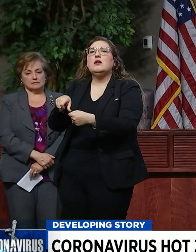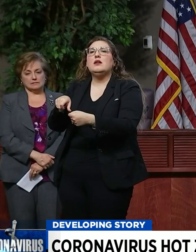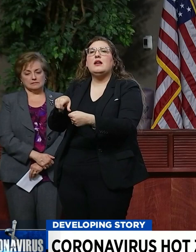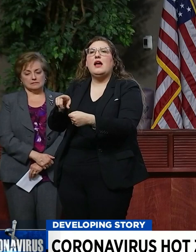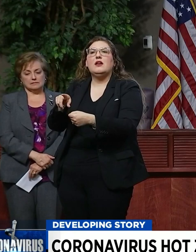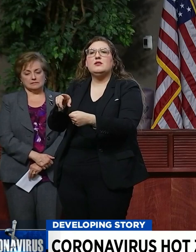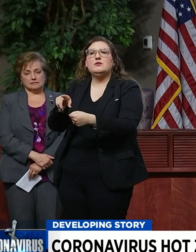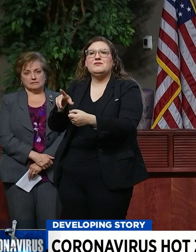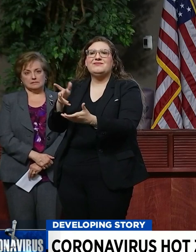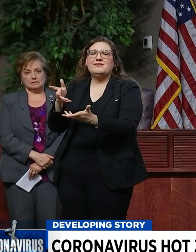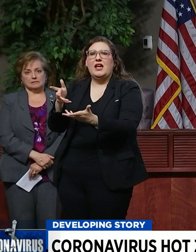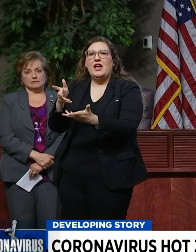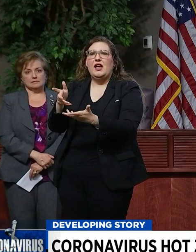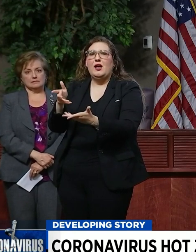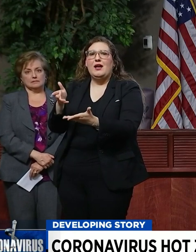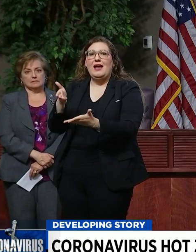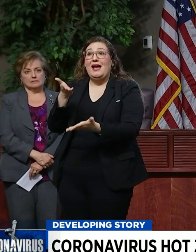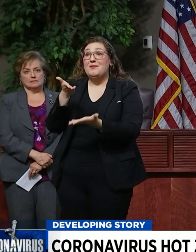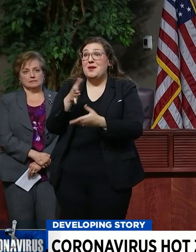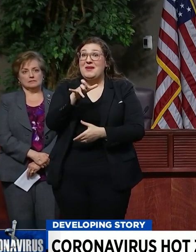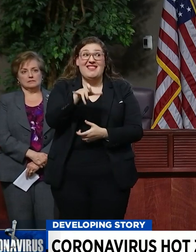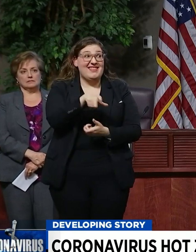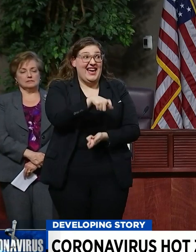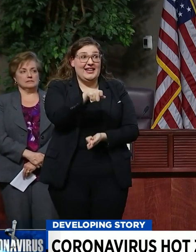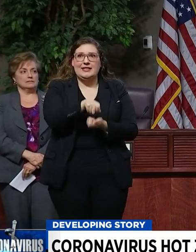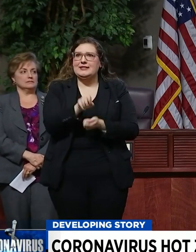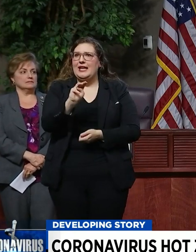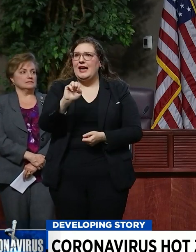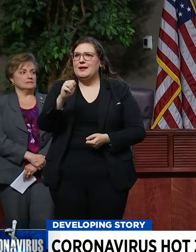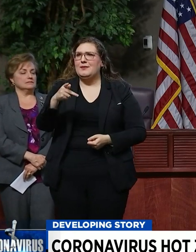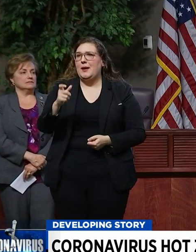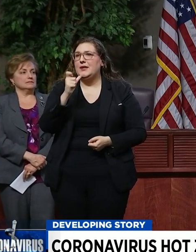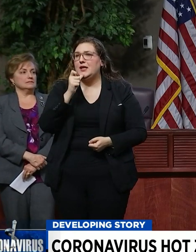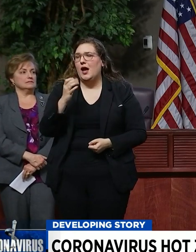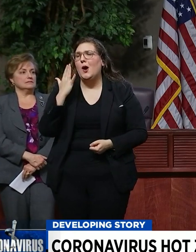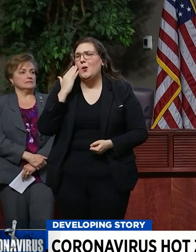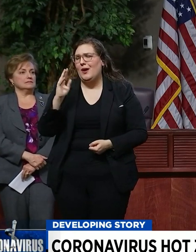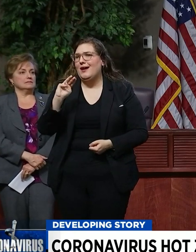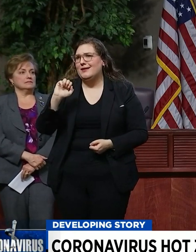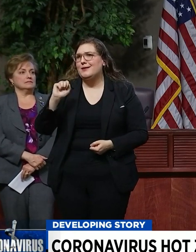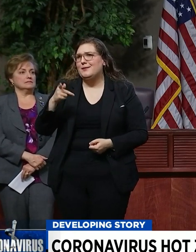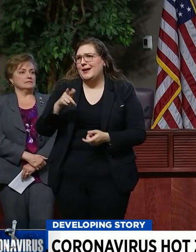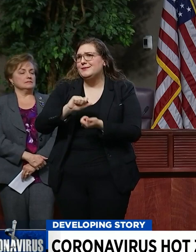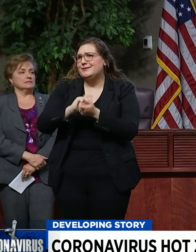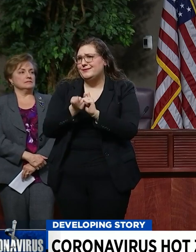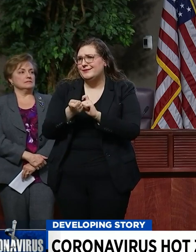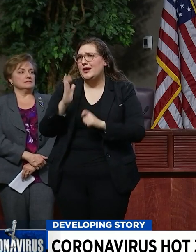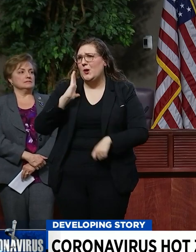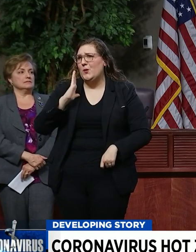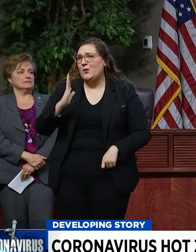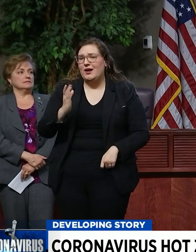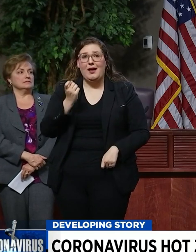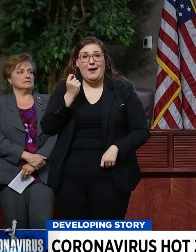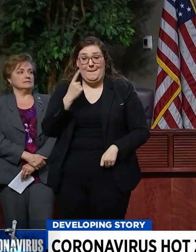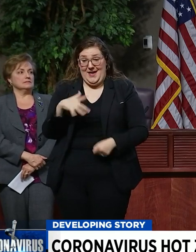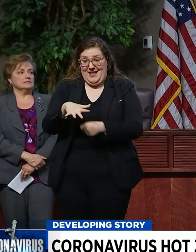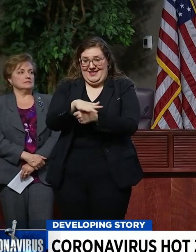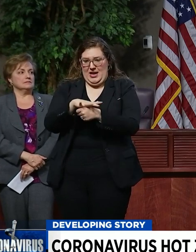WE’RE TAKING A NUMBER OF PRECAUTIONS WITH COLOR CODED GLOVES, TIMERS GOING EVERY 15 PRECAUTIONS WITH COLOR CODED GLOVES, TIMERS GOING EVERY 15 MINUTES FOR SANITIZING THE GLOVES, TIMERS GOING EVERY 15 MINUTES FOR SANITIZING THE STORE. MINUTES FOR SANITIZING THE STORE. >> Reporter: IN A PRESS STORE. >> Reporter: IN A PRESS CONFERENCE WEDNESDAY, DR. RAUL